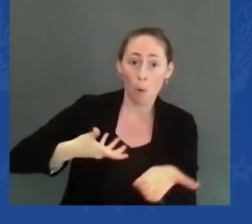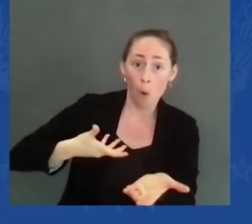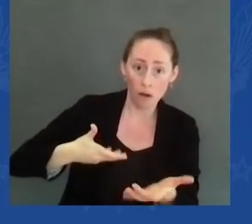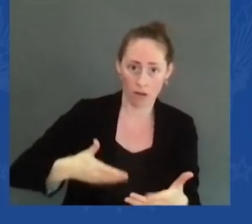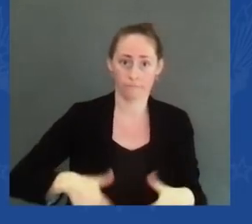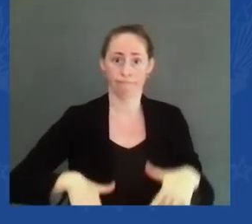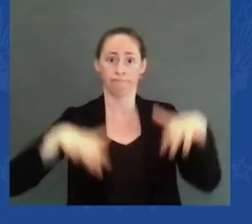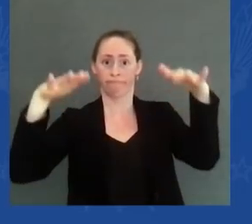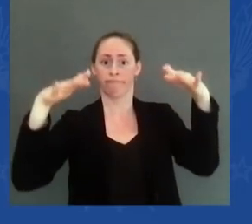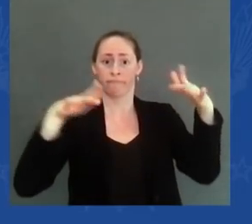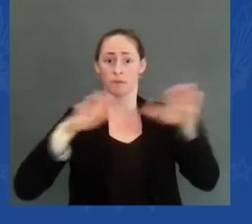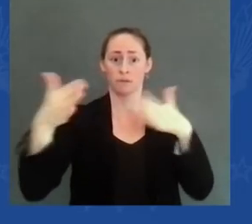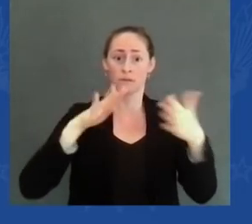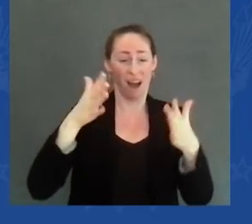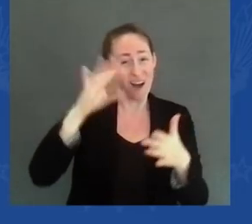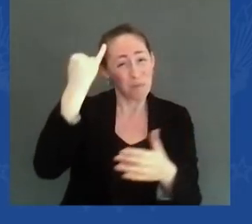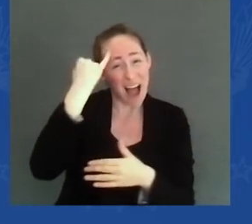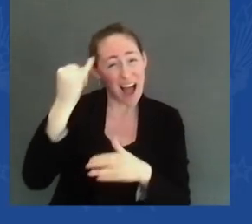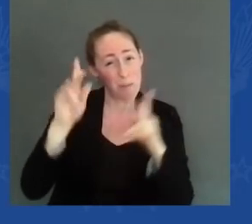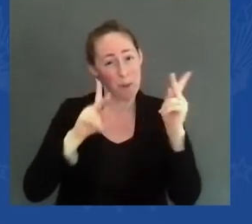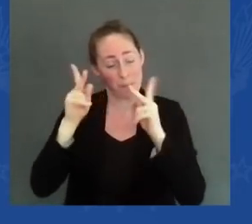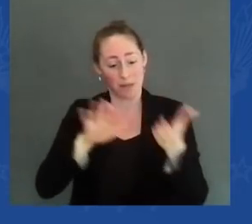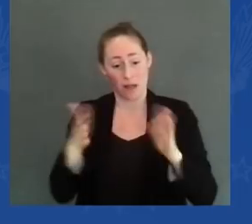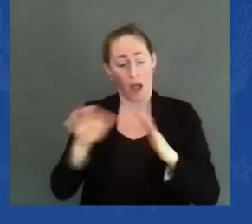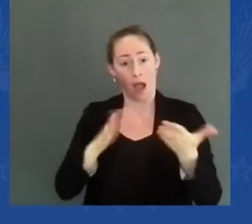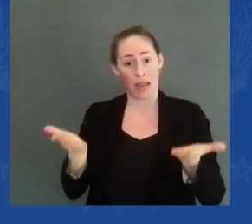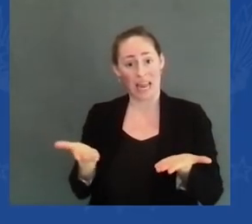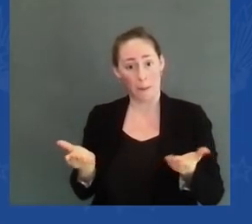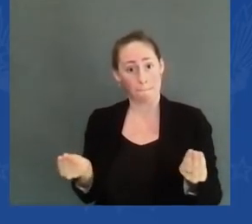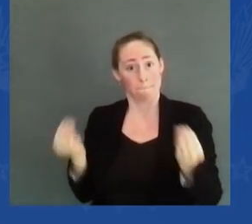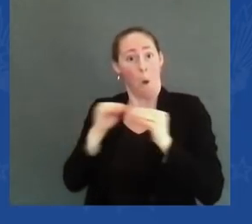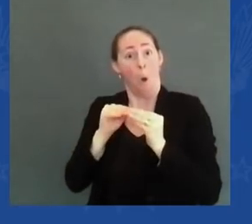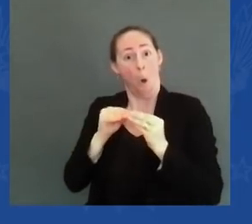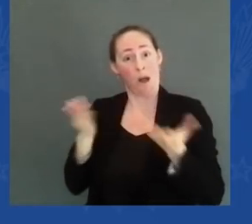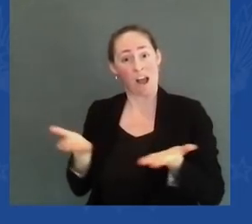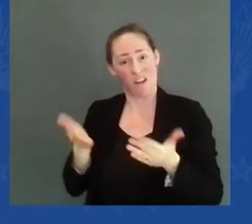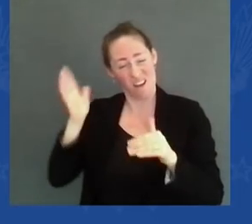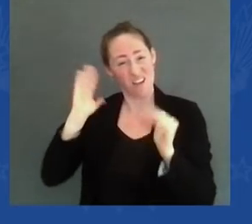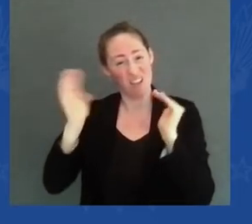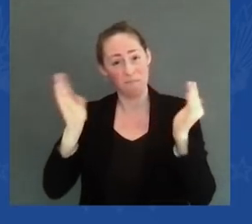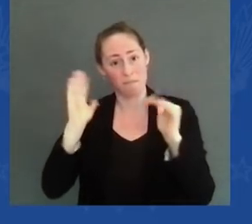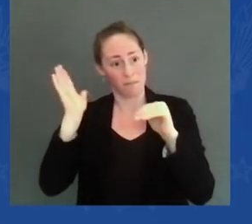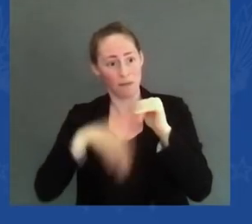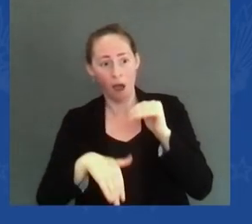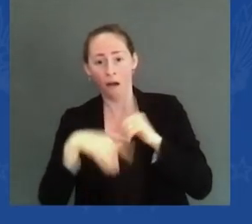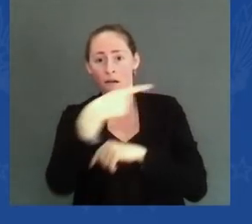They had 178-mile-an-hour winds -- gusts.